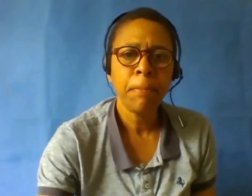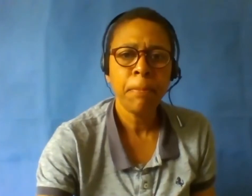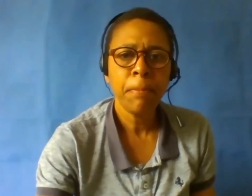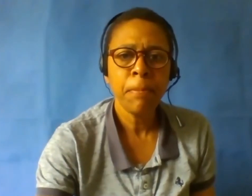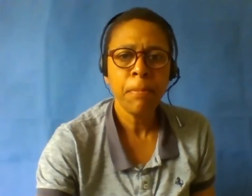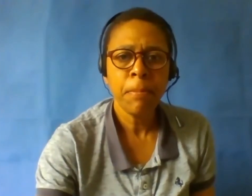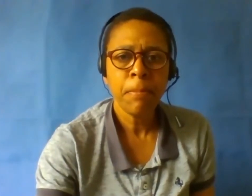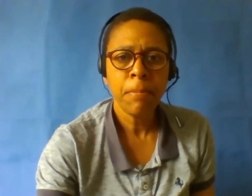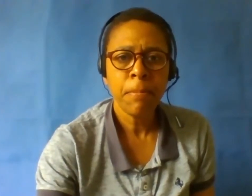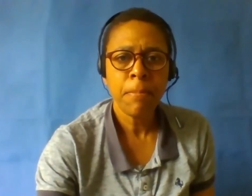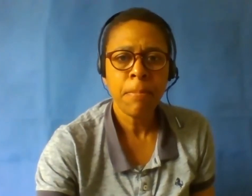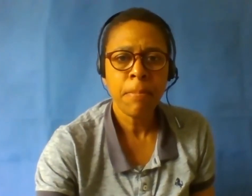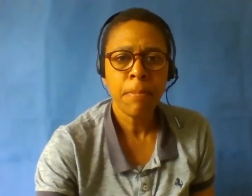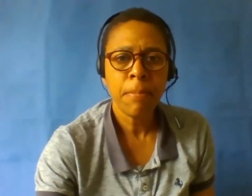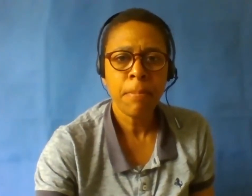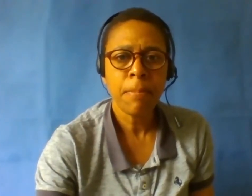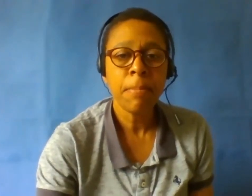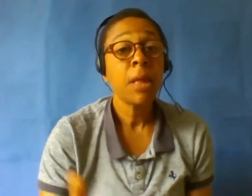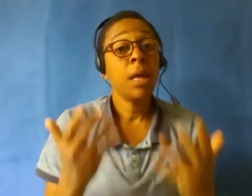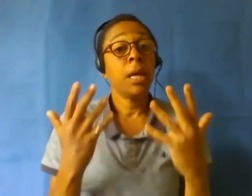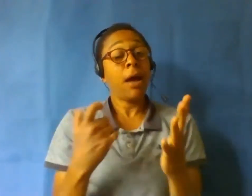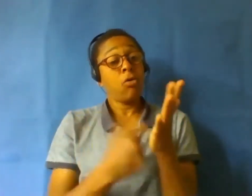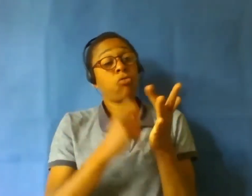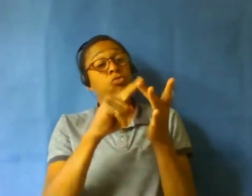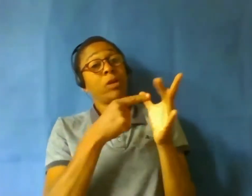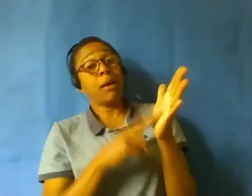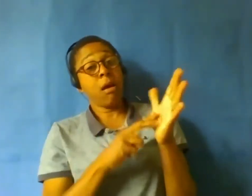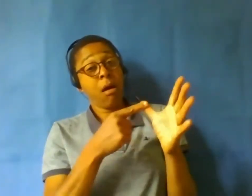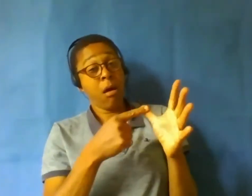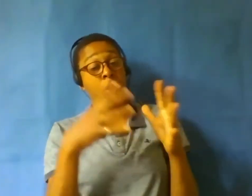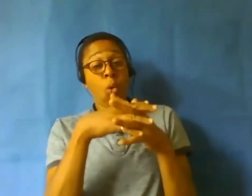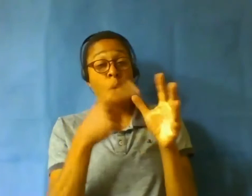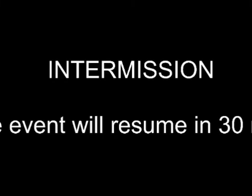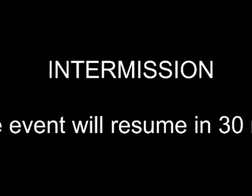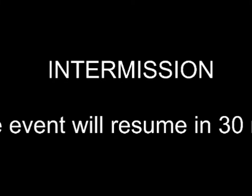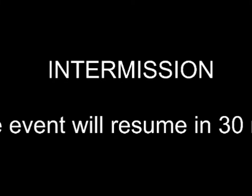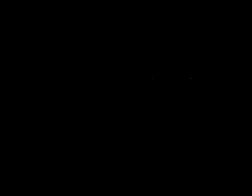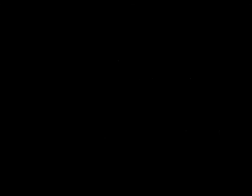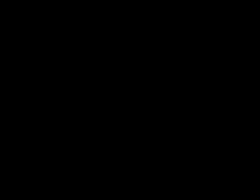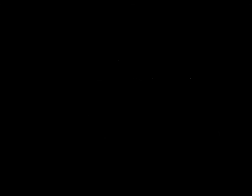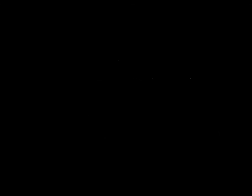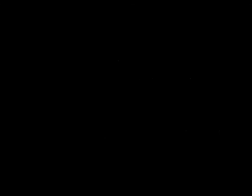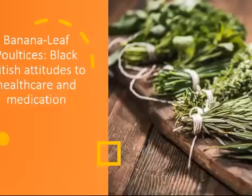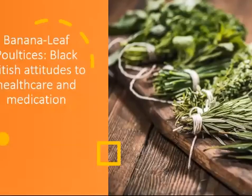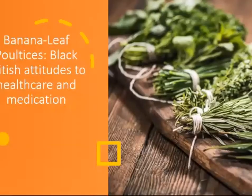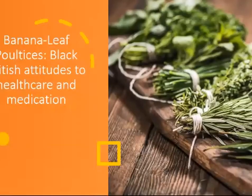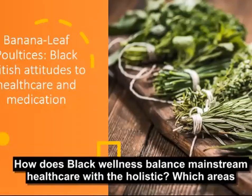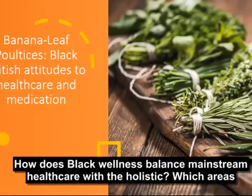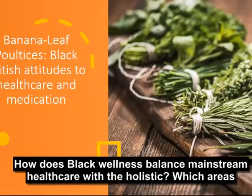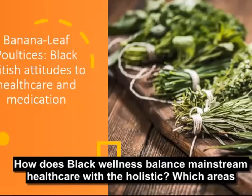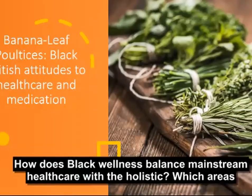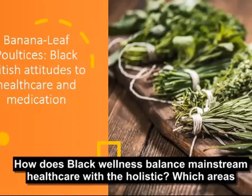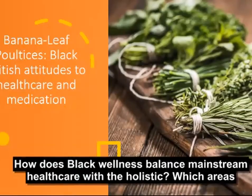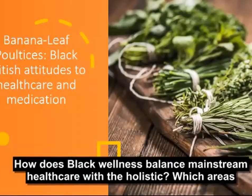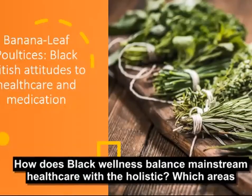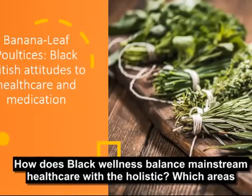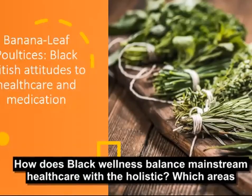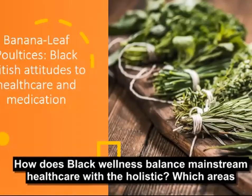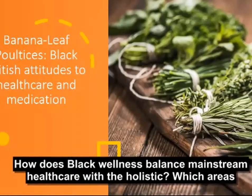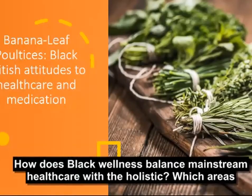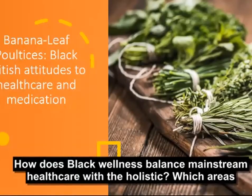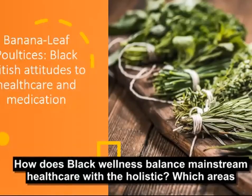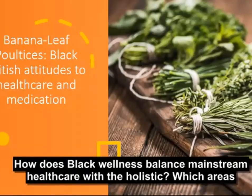pollicis over to yuria Anna how does black wellness balance mainstream